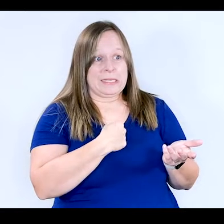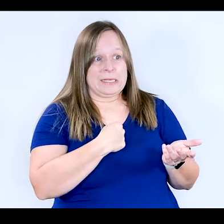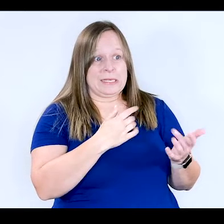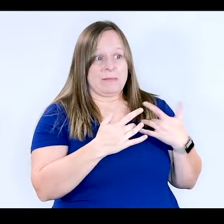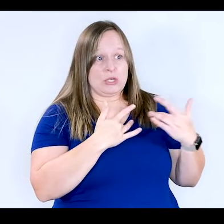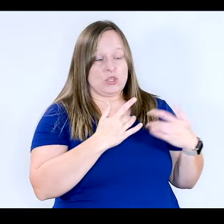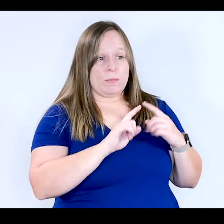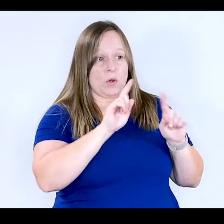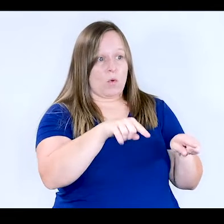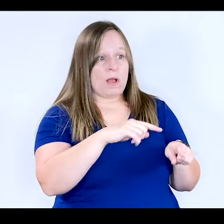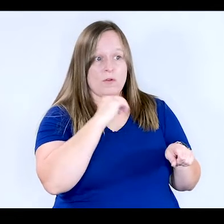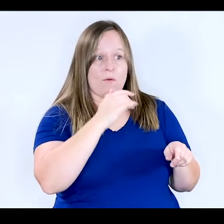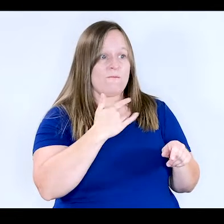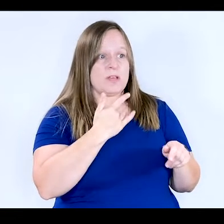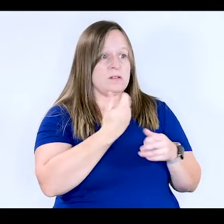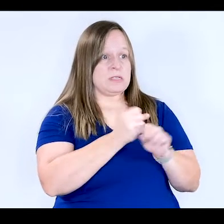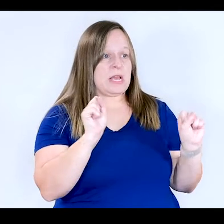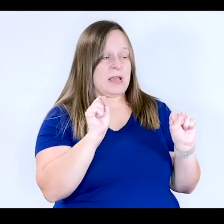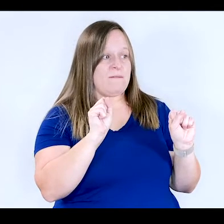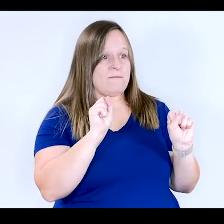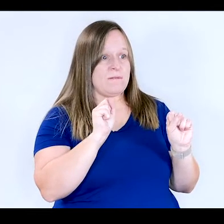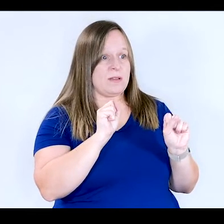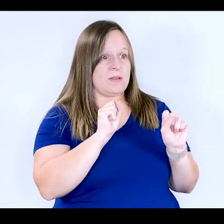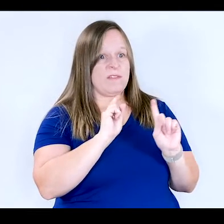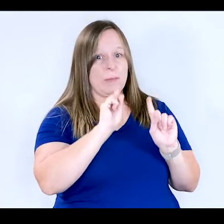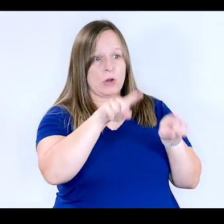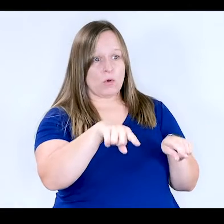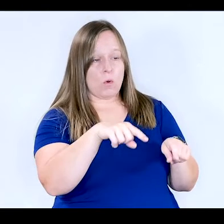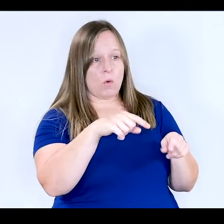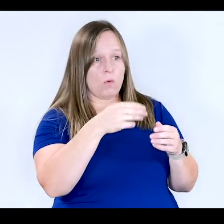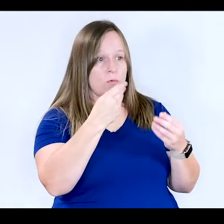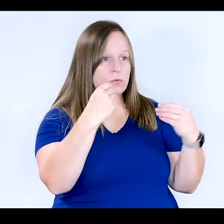concerned. I feel unsafe if I'm gonna expose myself in the way that she